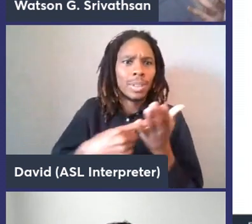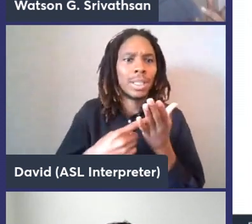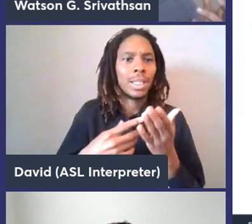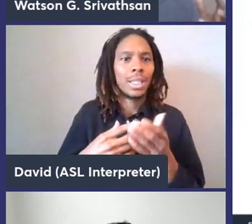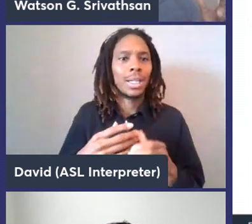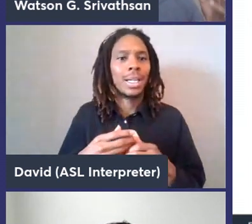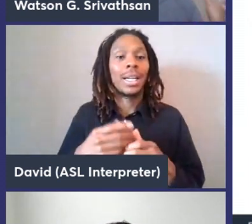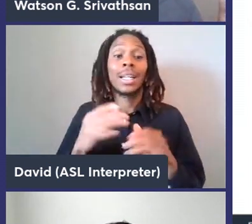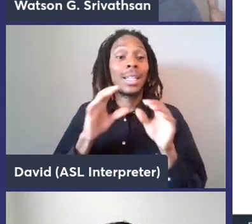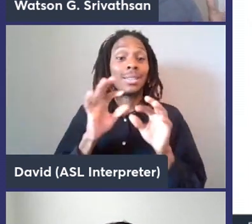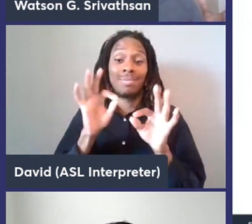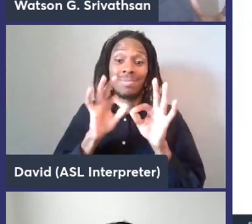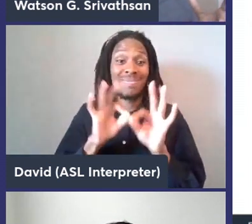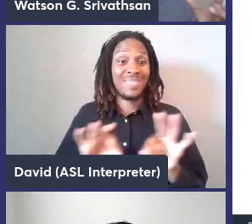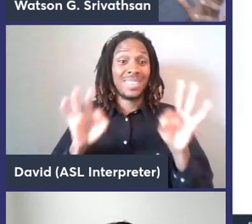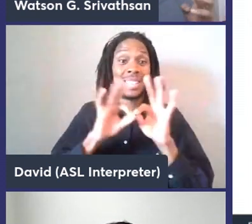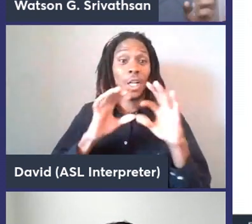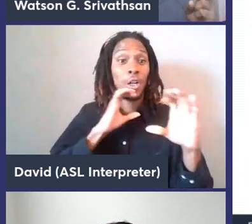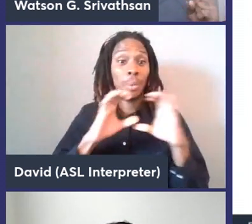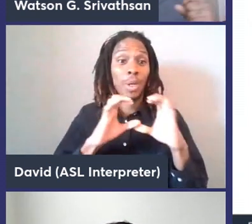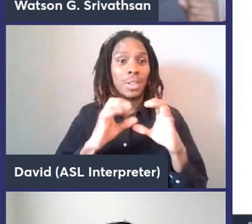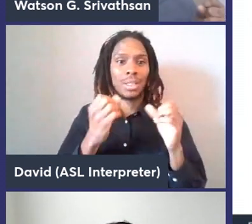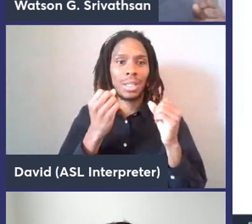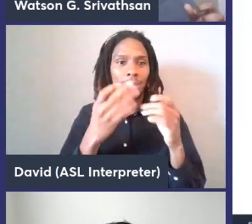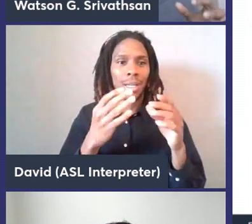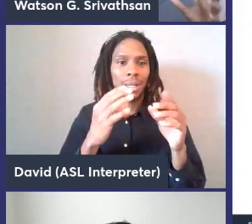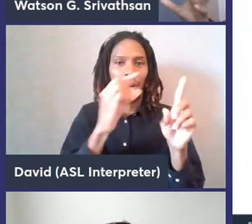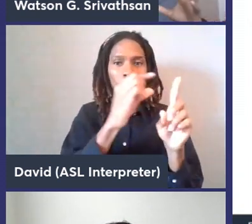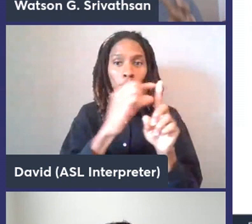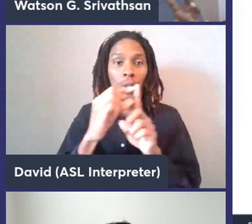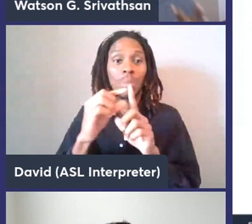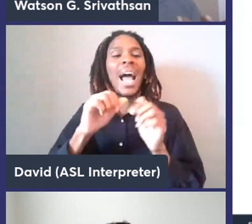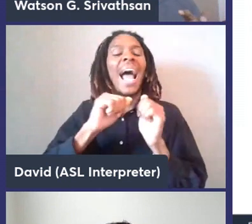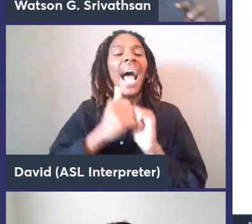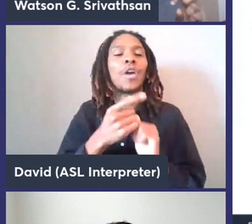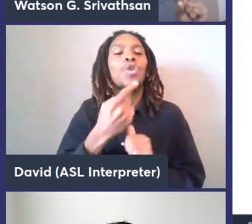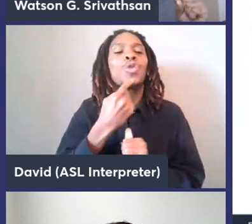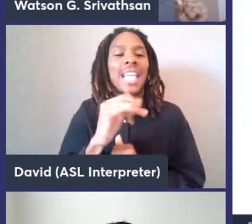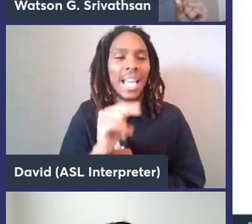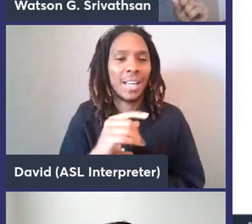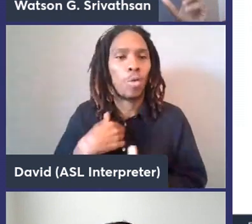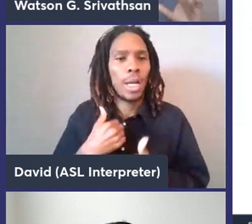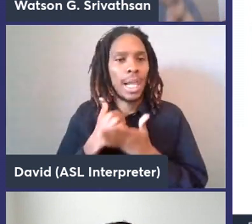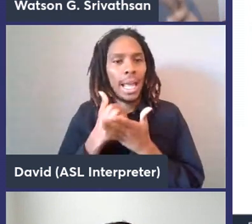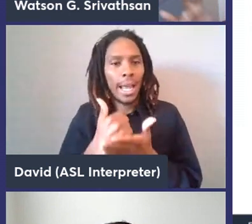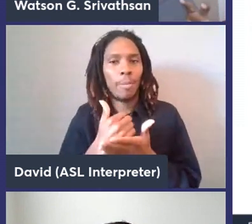Again, communication is part words and part how you say it, and we help in ensuring that the words